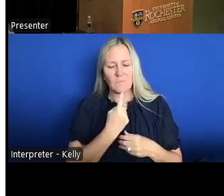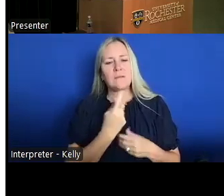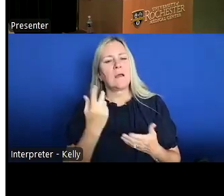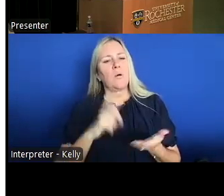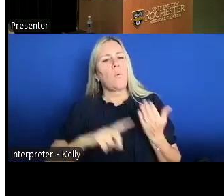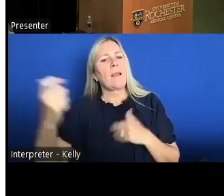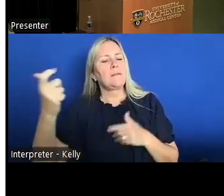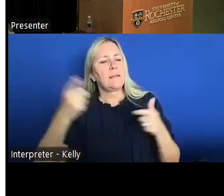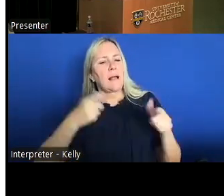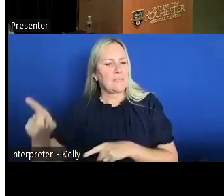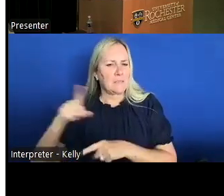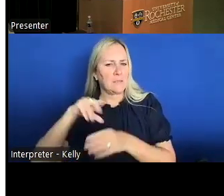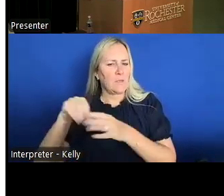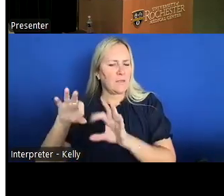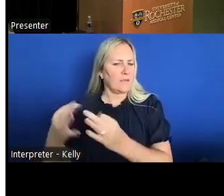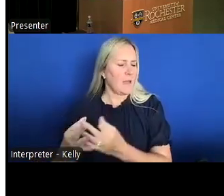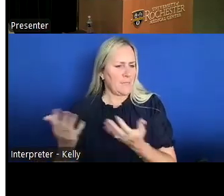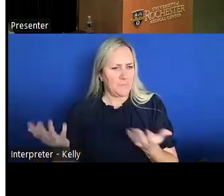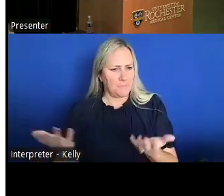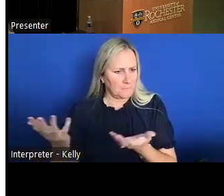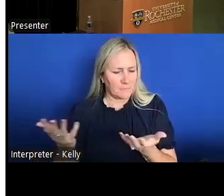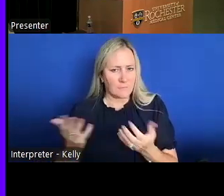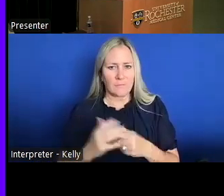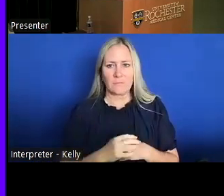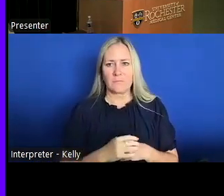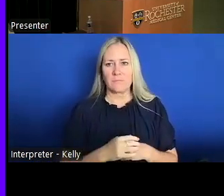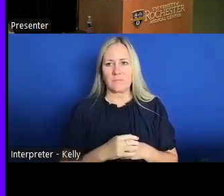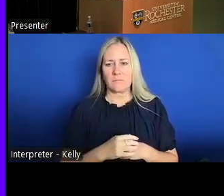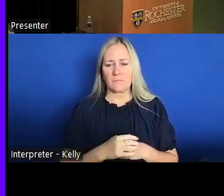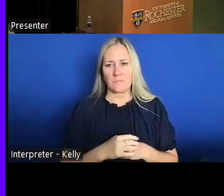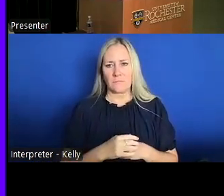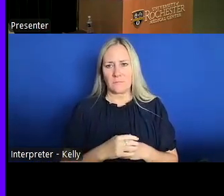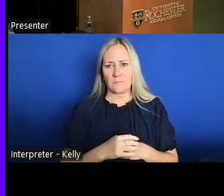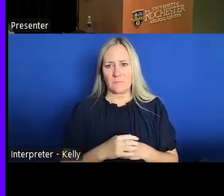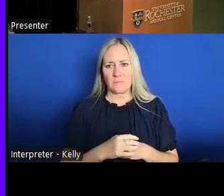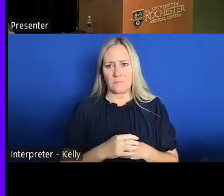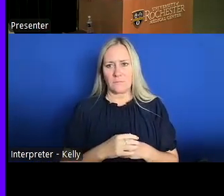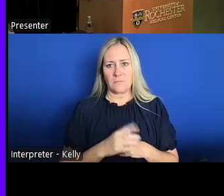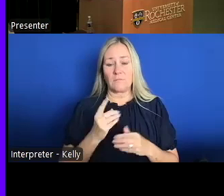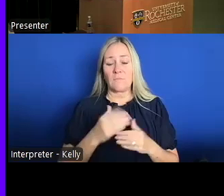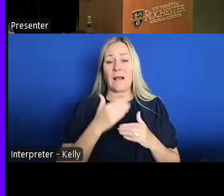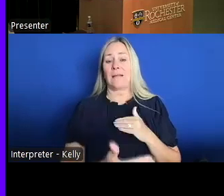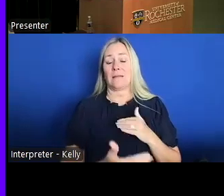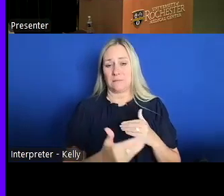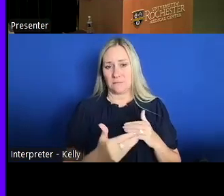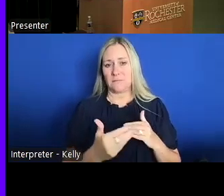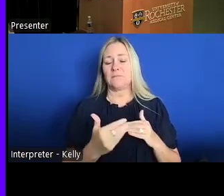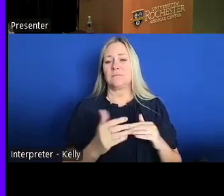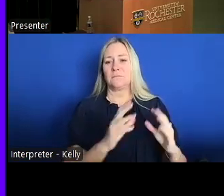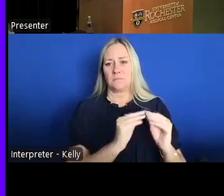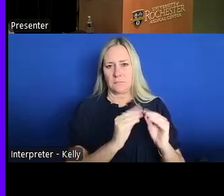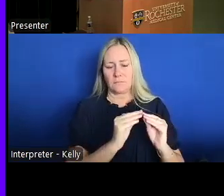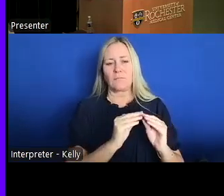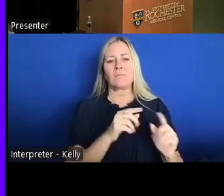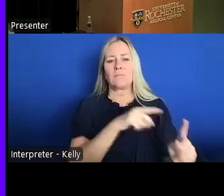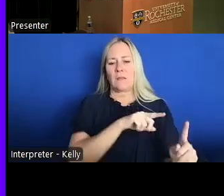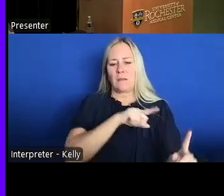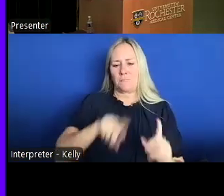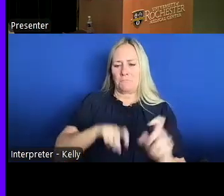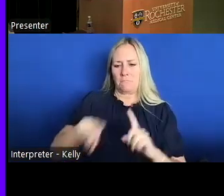family and um the next session what he finds out is that the oldest son in the family was shot and